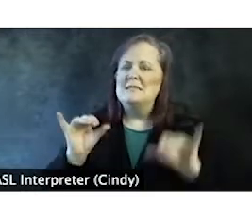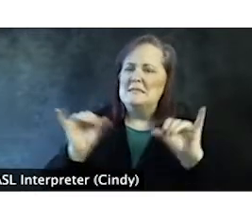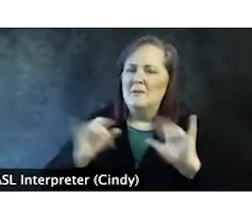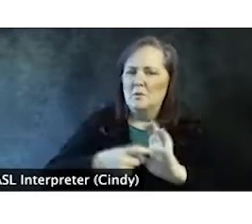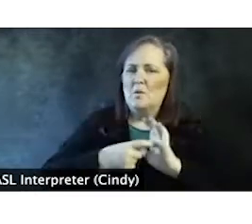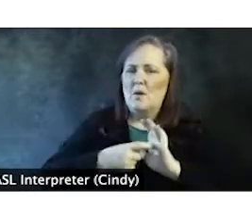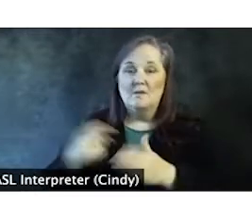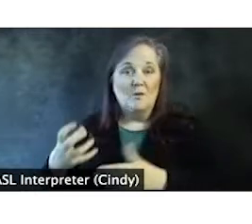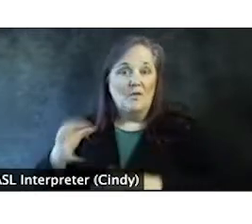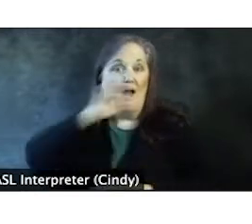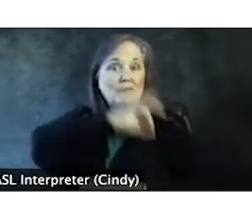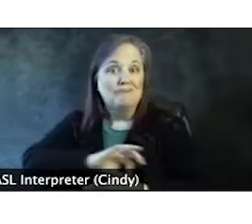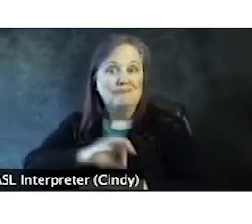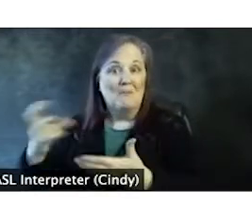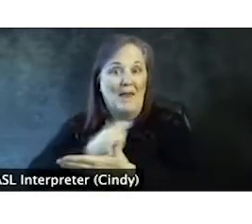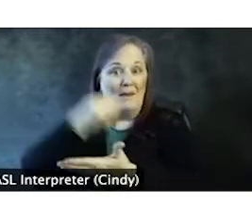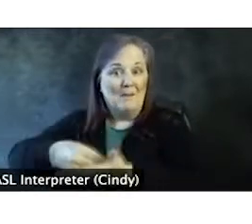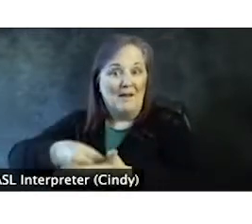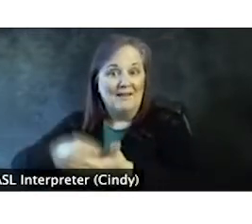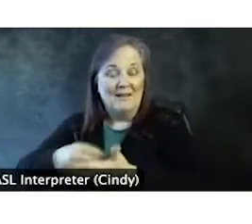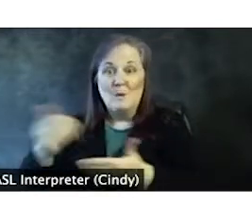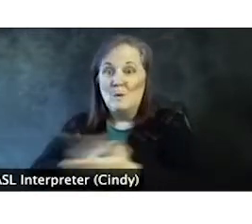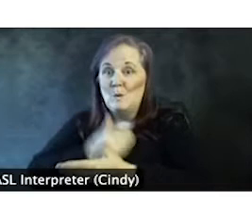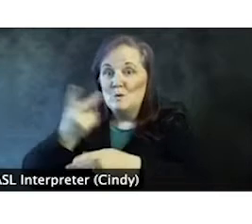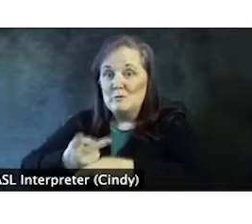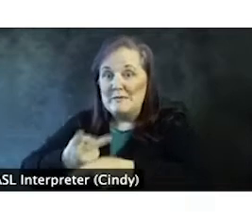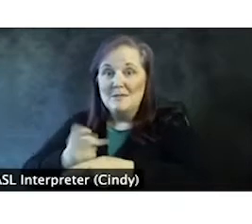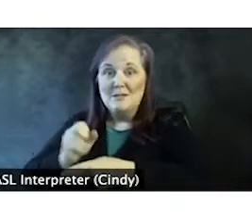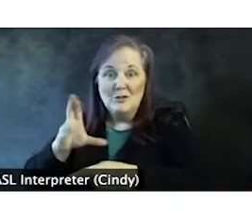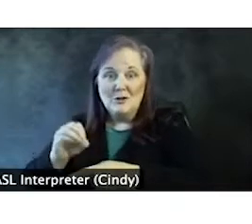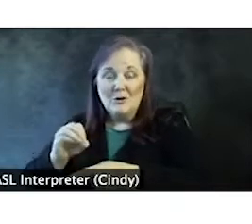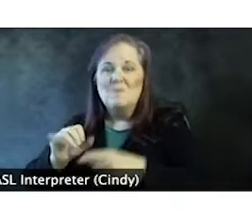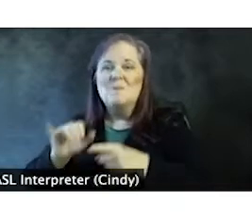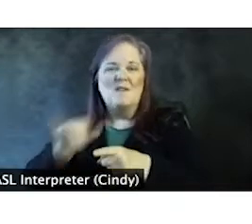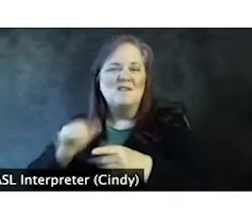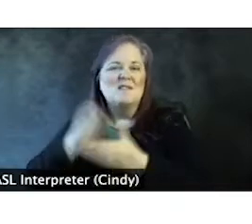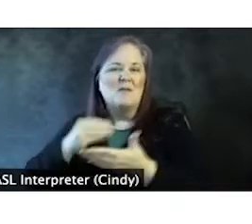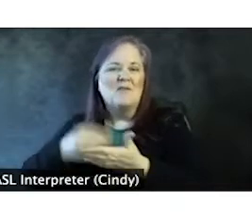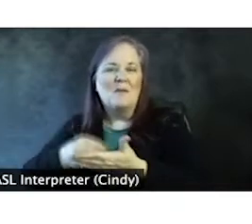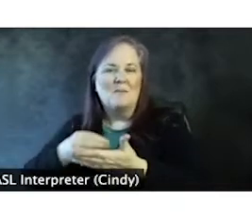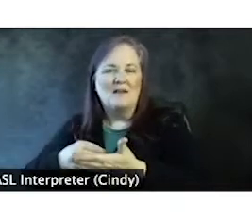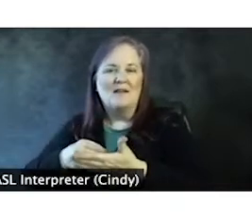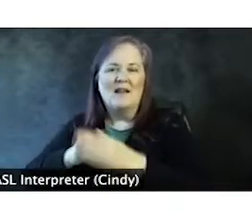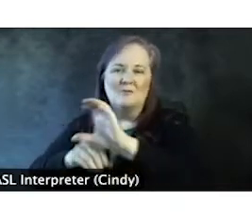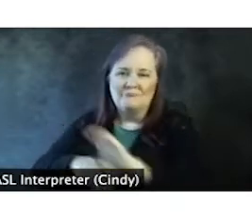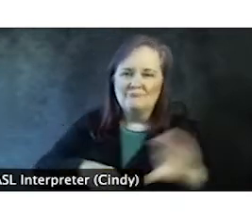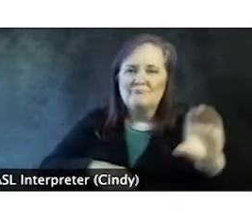This won't be the final amount, but we're giving you some kind of a guideline as to where the money's come from, and where you're going to see ads.